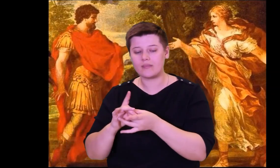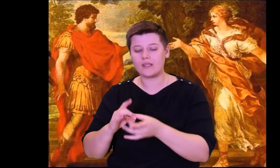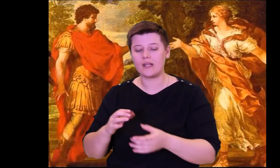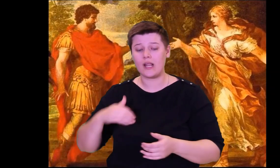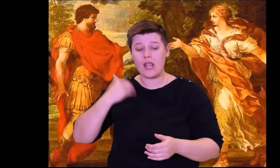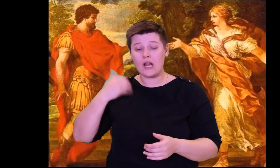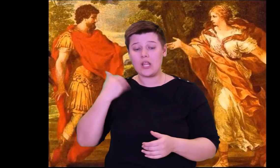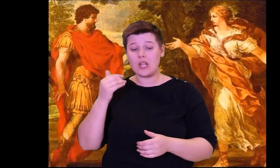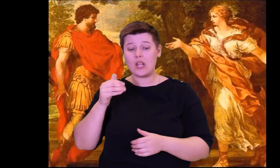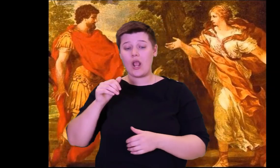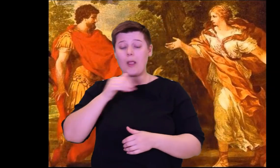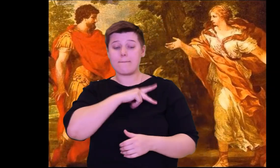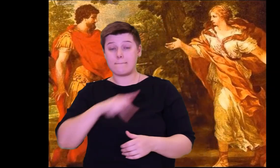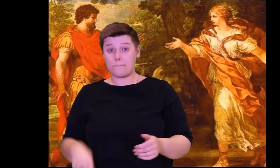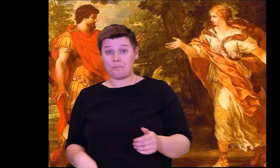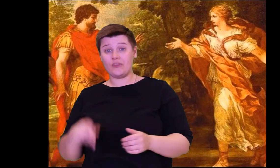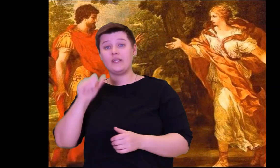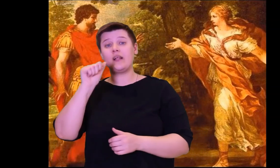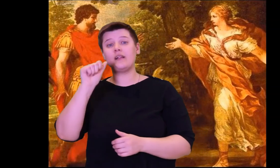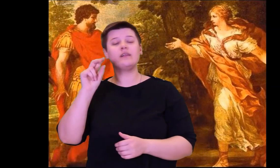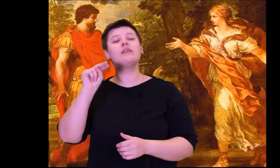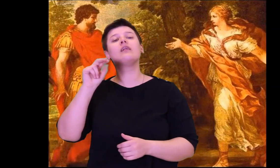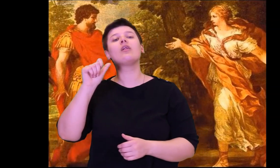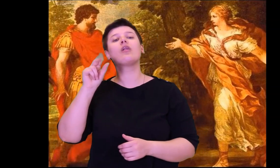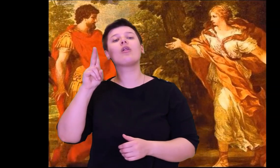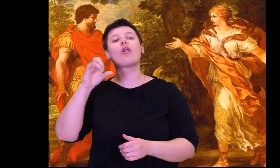that she should go to the beach and wash her clothes.